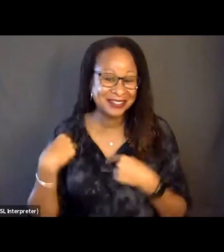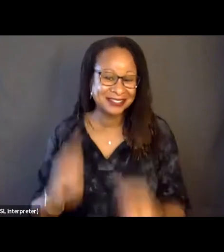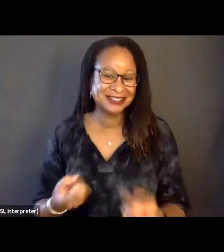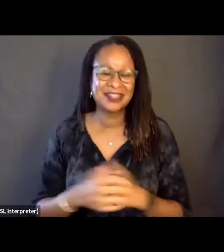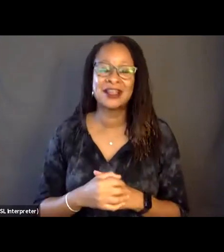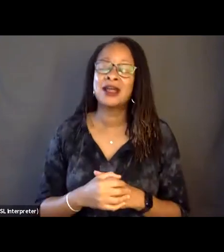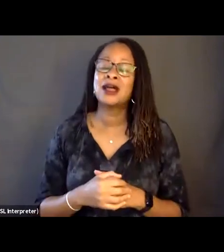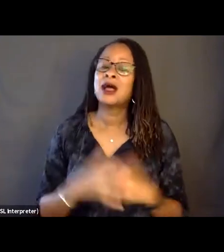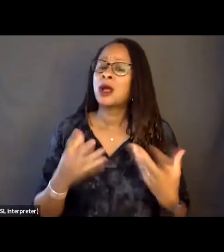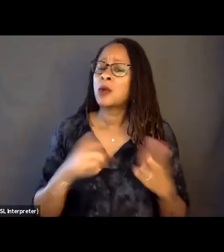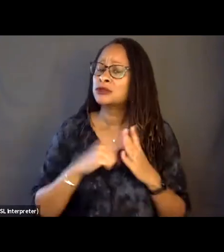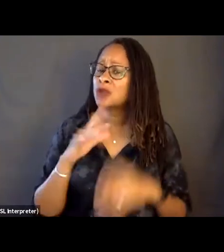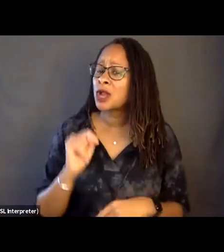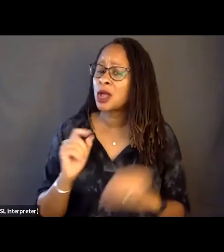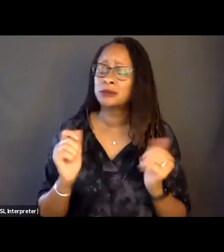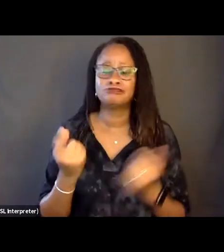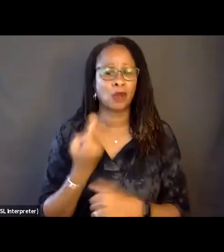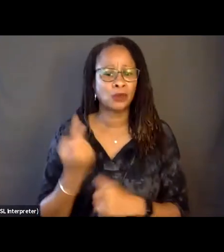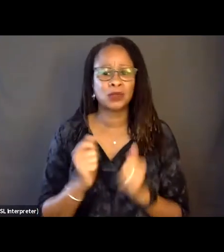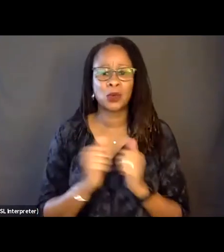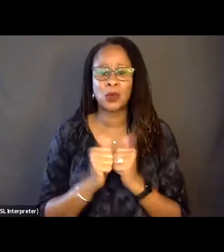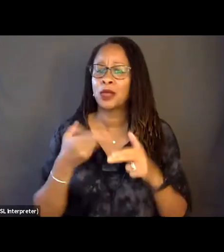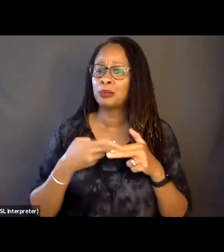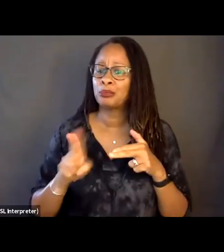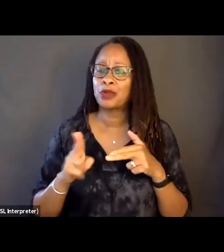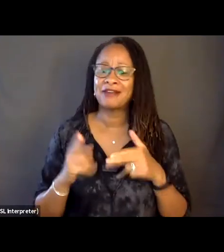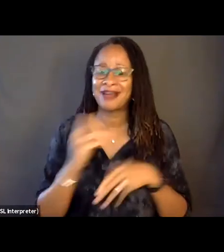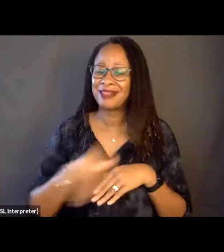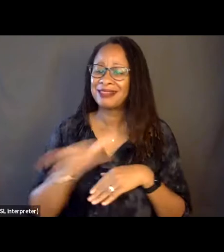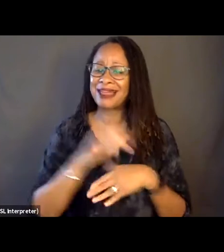I just want to start out, as always, with a brief land acknowledgment.